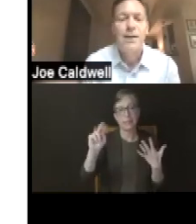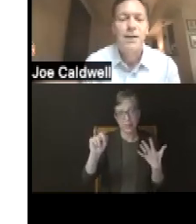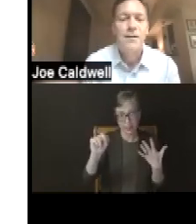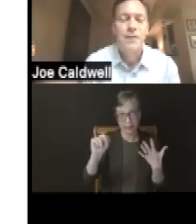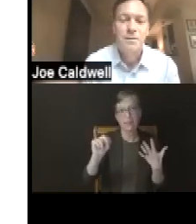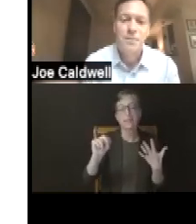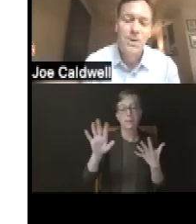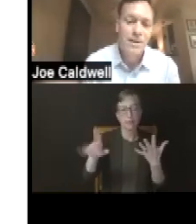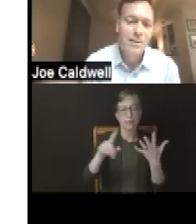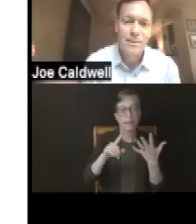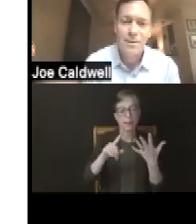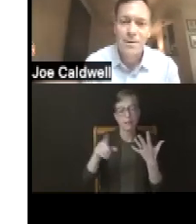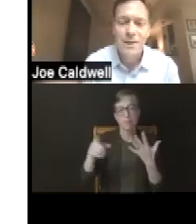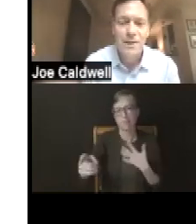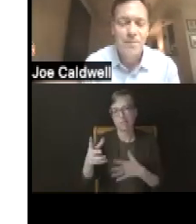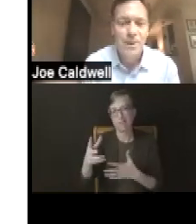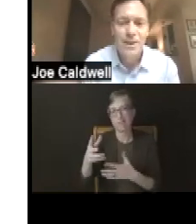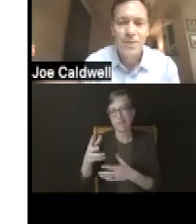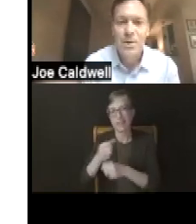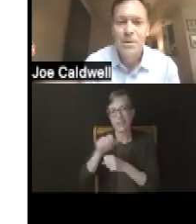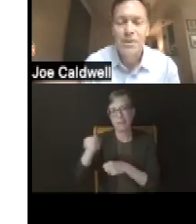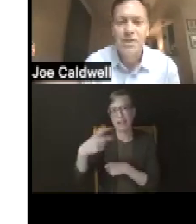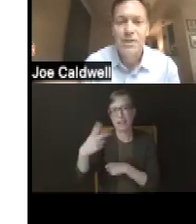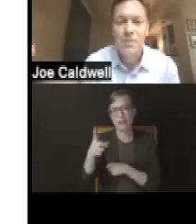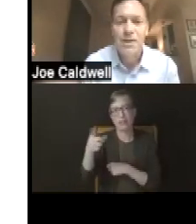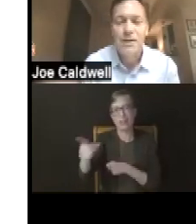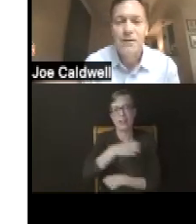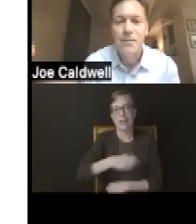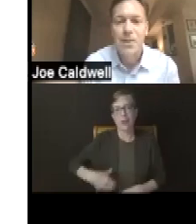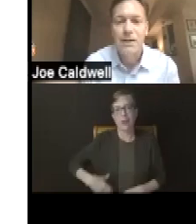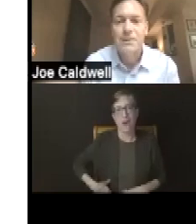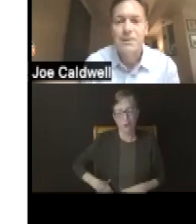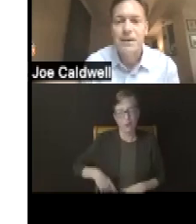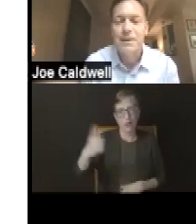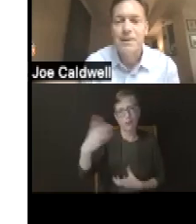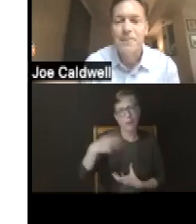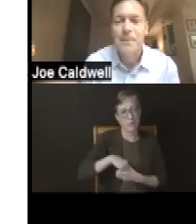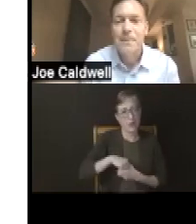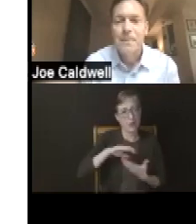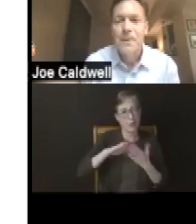and has also been a longtime partner on the Community Living policy center.